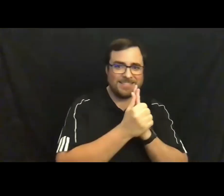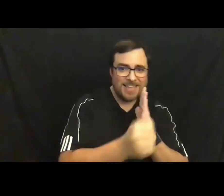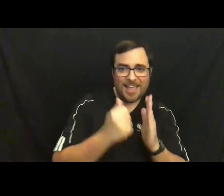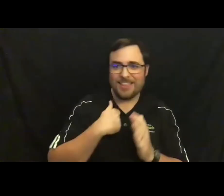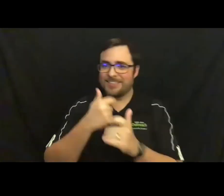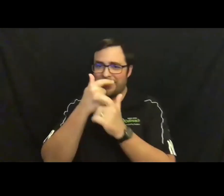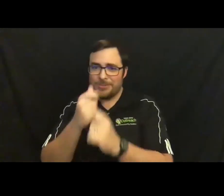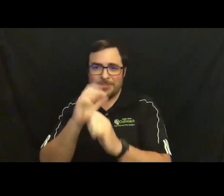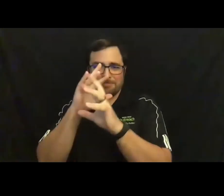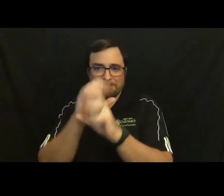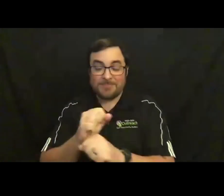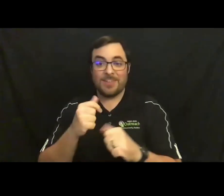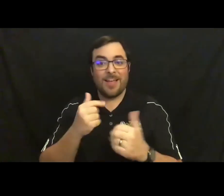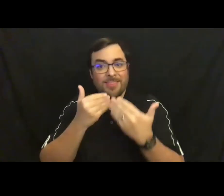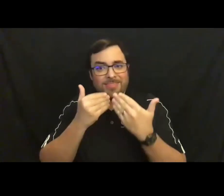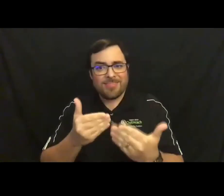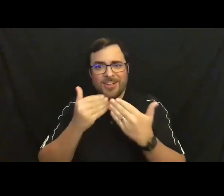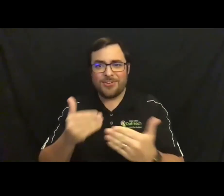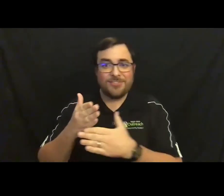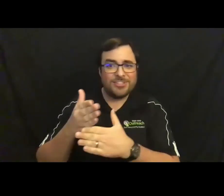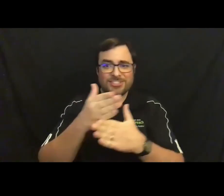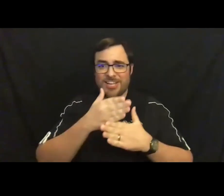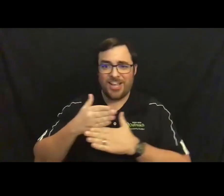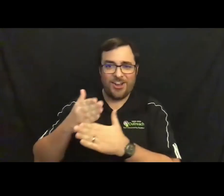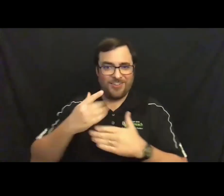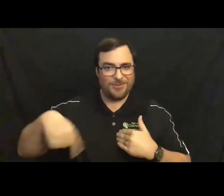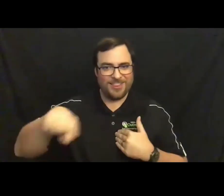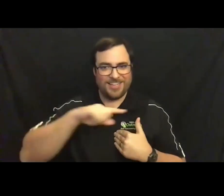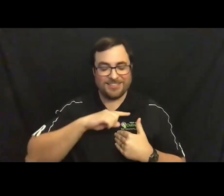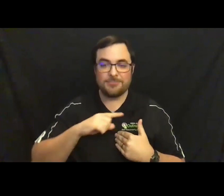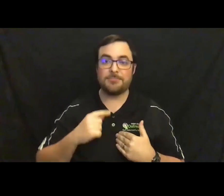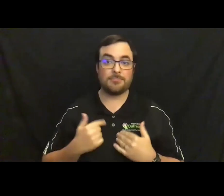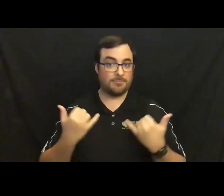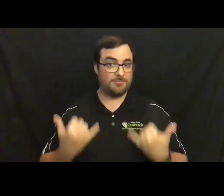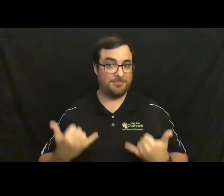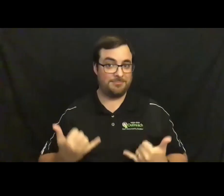And I just want to say thank you so much for sharing those with us. Now we're going to